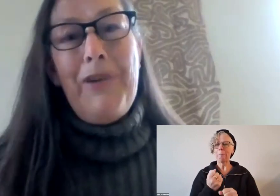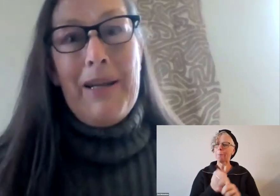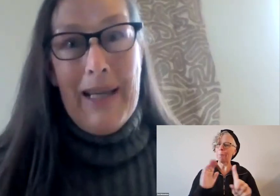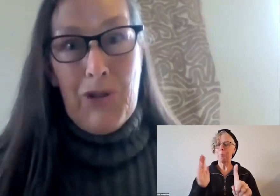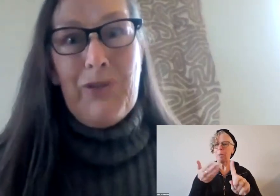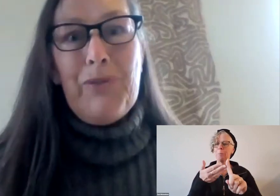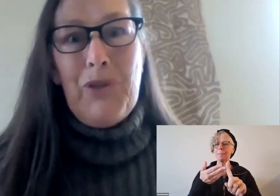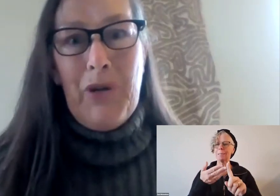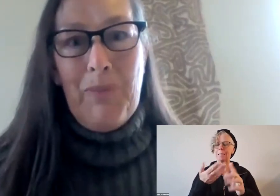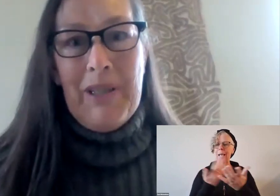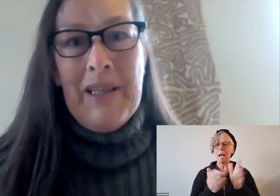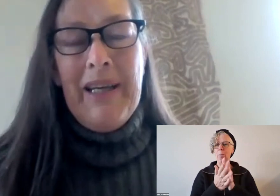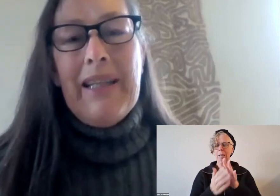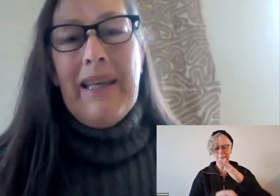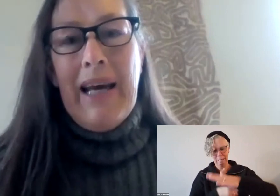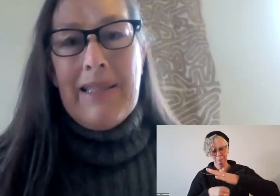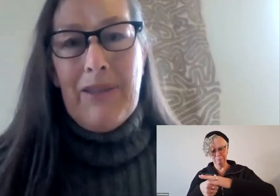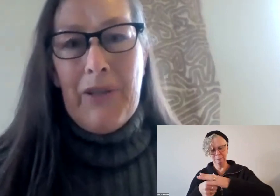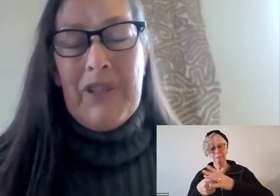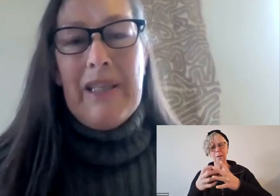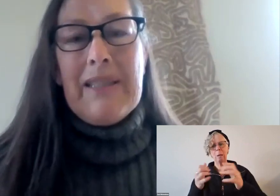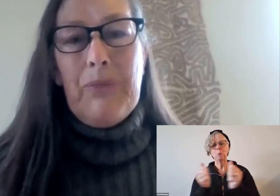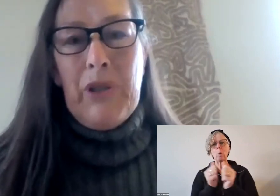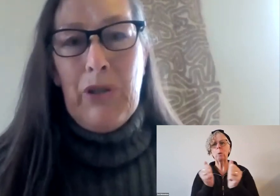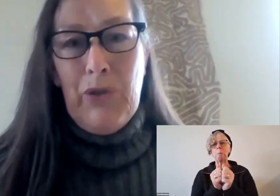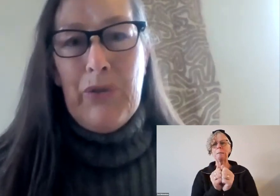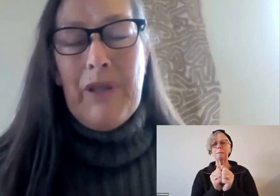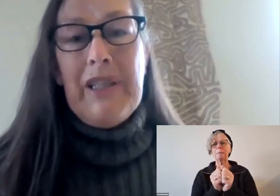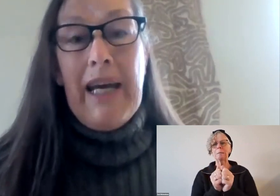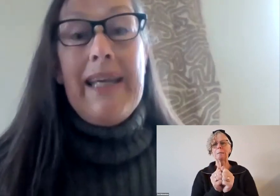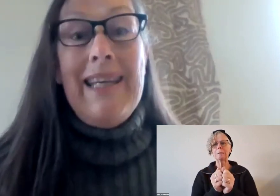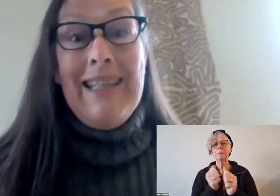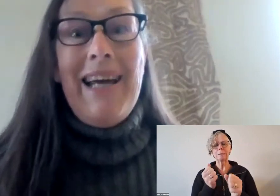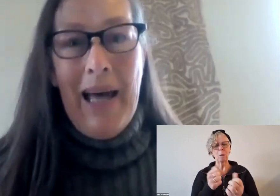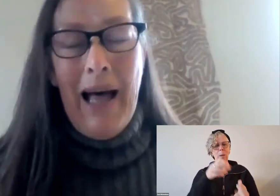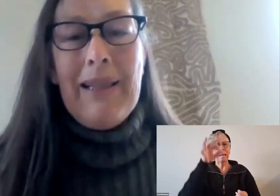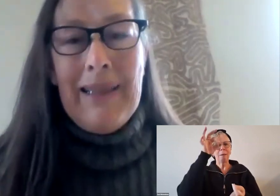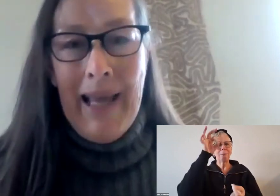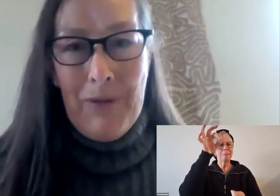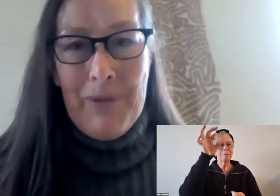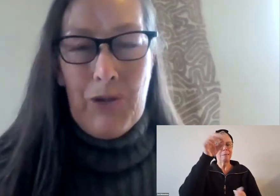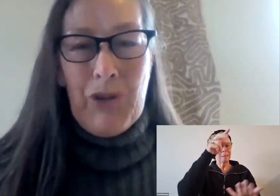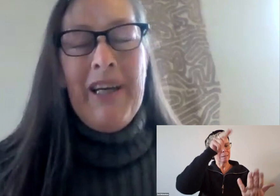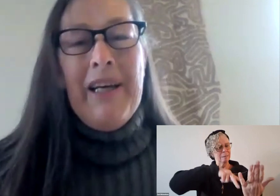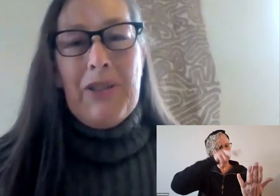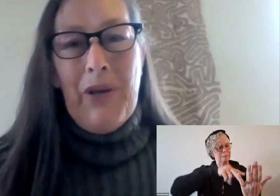a foundational document that has a lot of sense that we can use every day in our language.